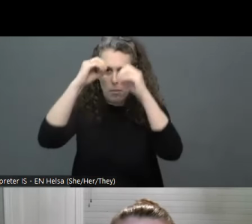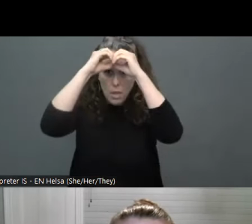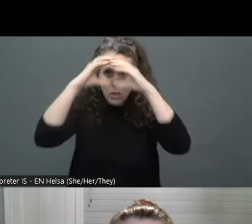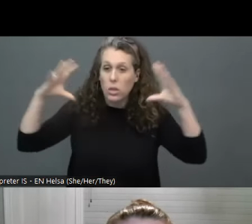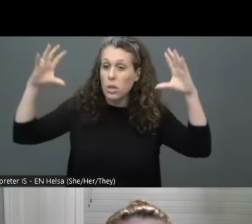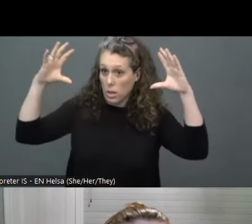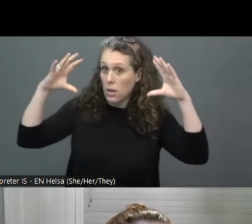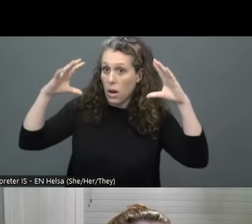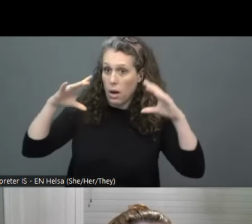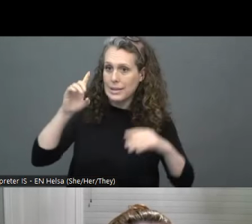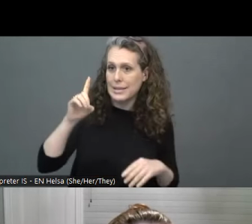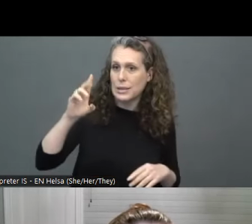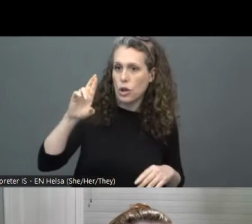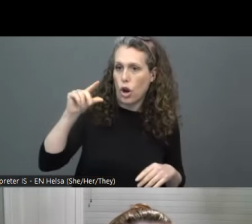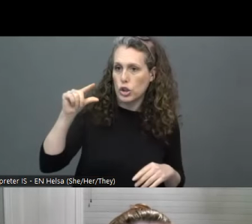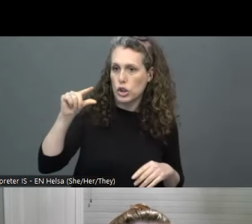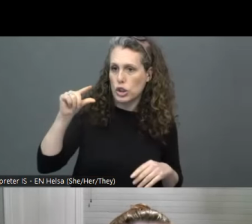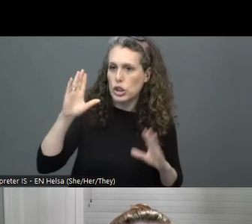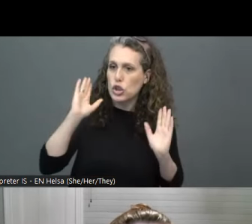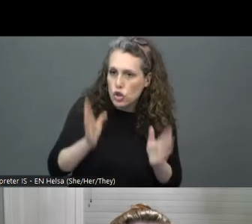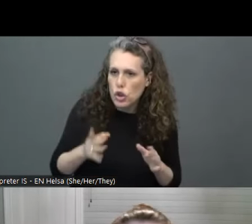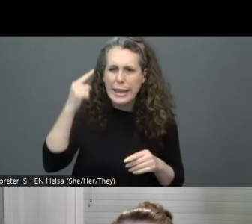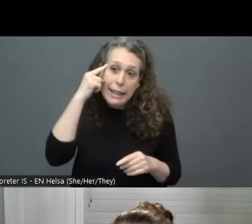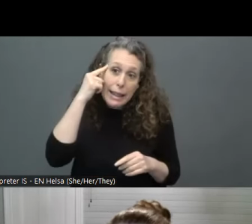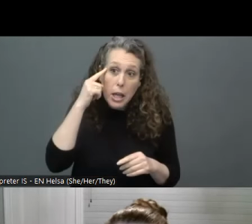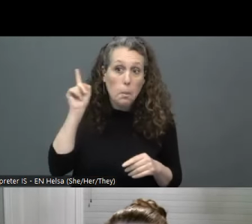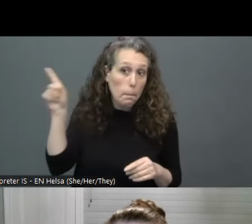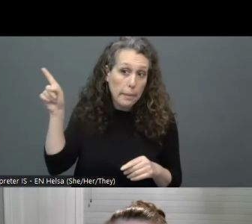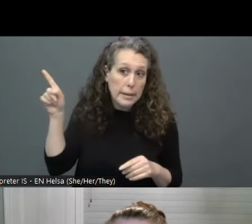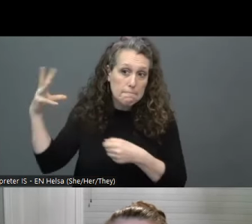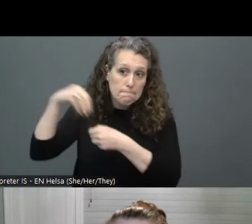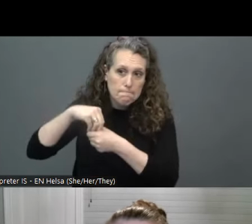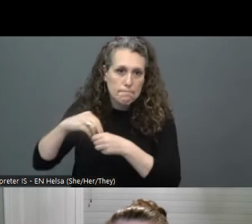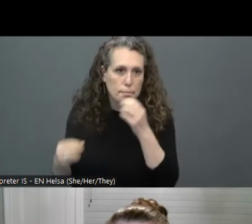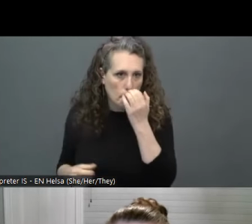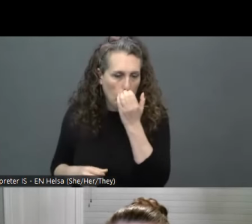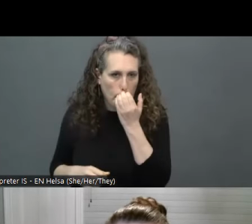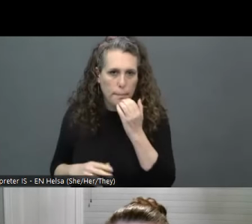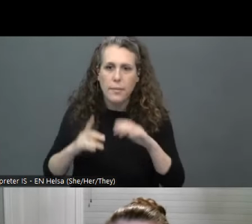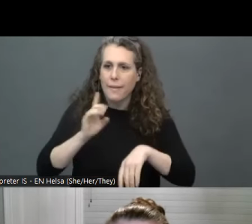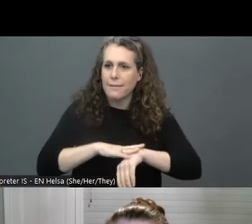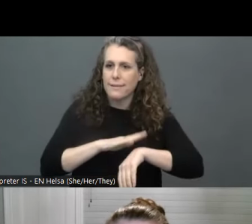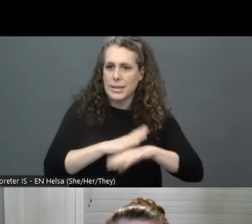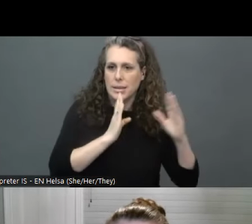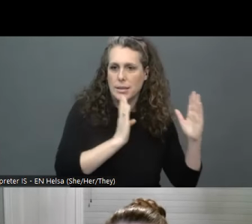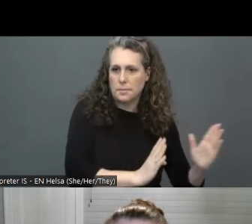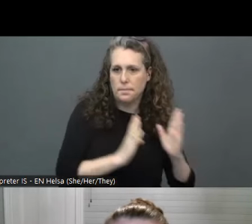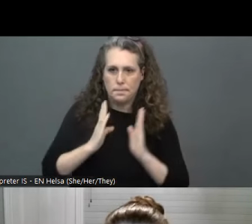DRG to consider. It is a three phase model recognizing the importance of this phased